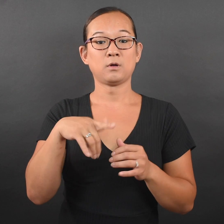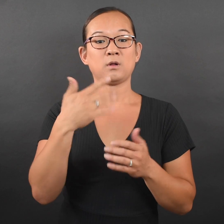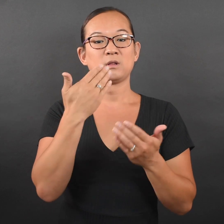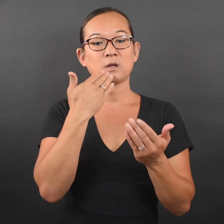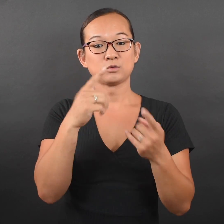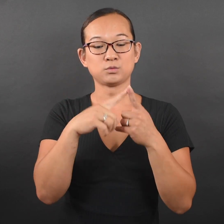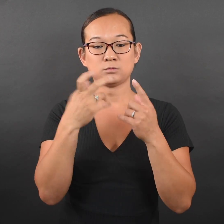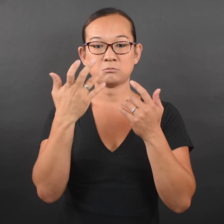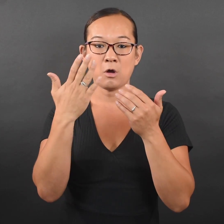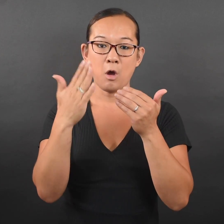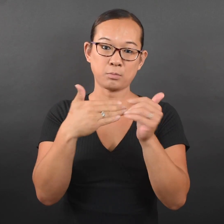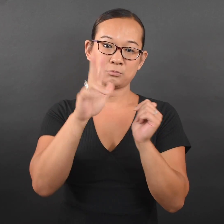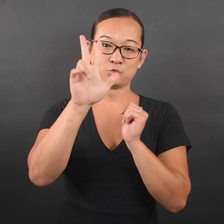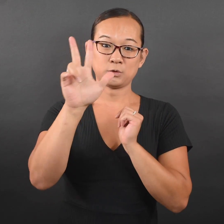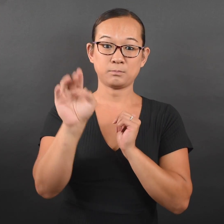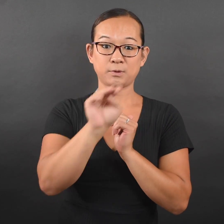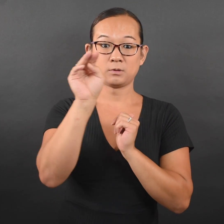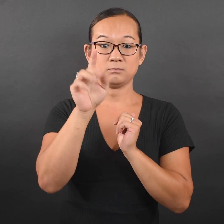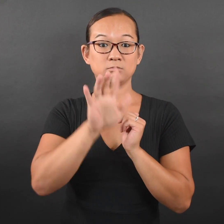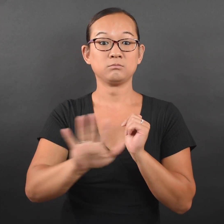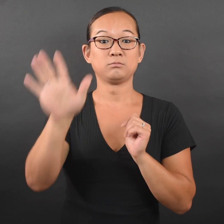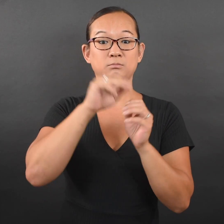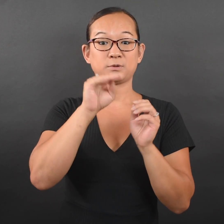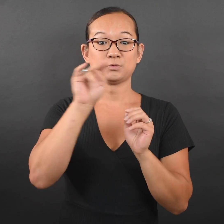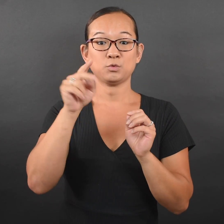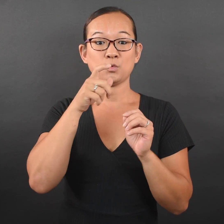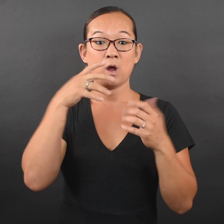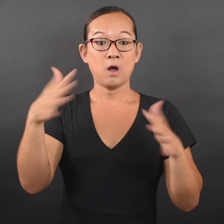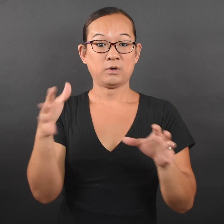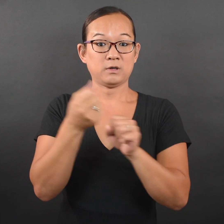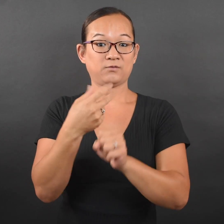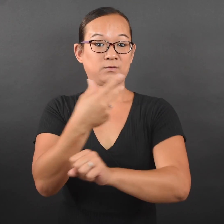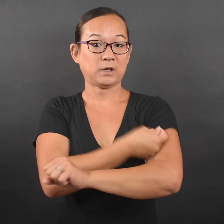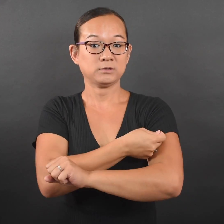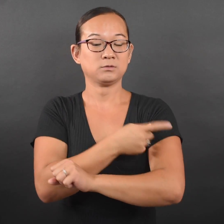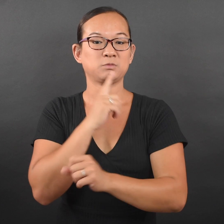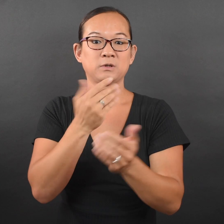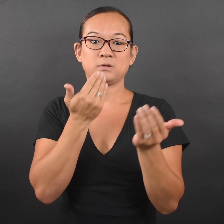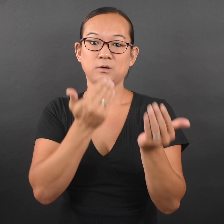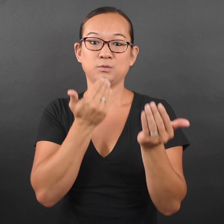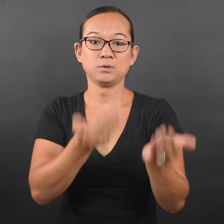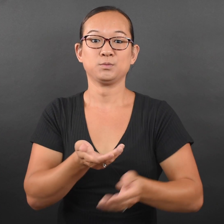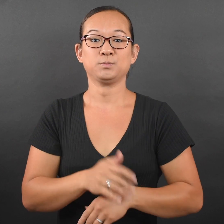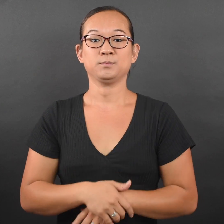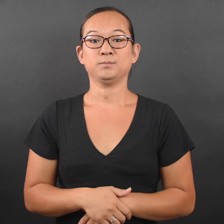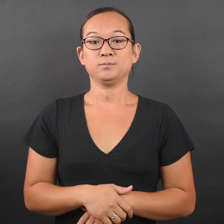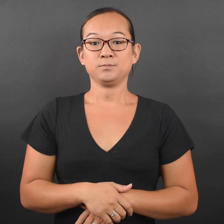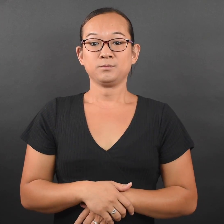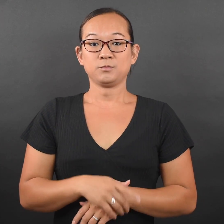“Thanks to the nearly 3 million Minnesotans who have been vaccinated, we’ve been